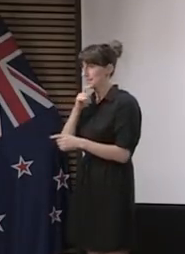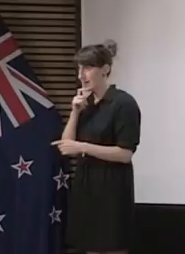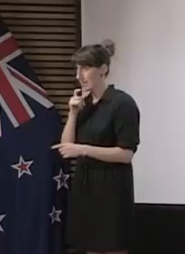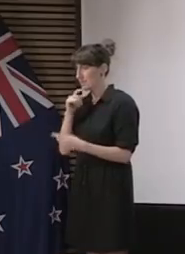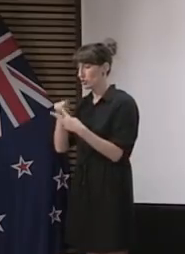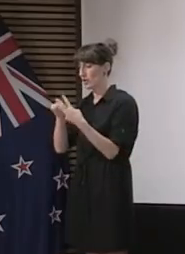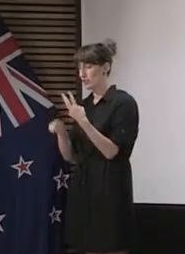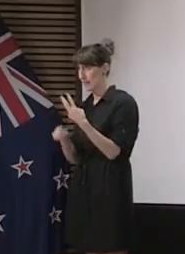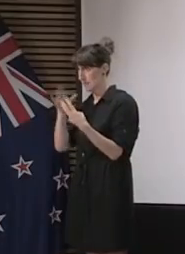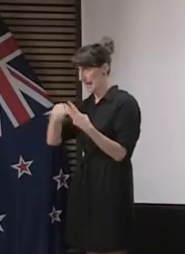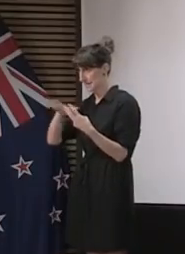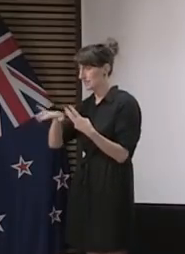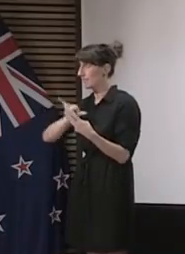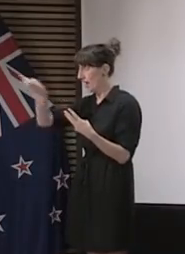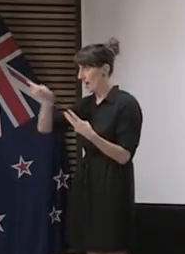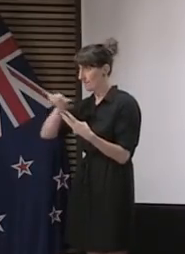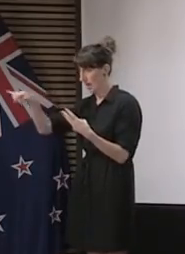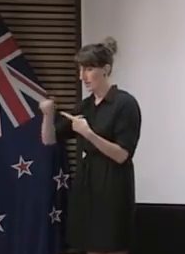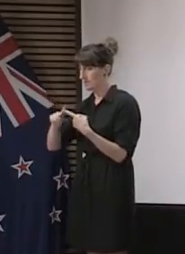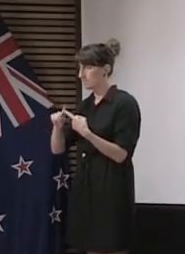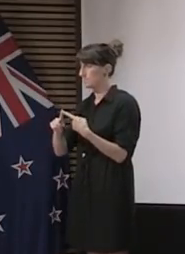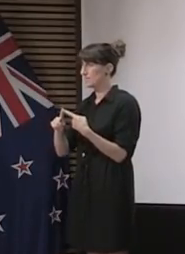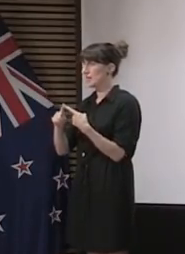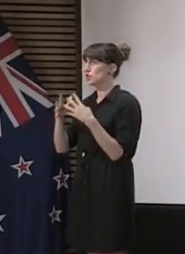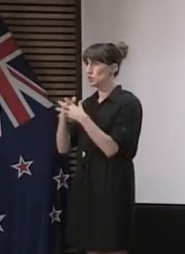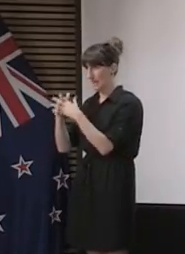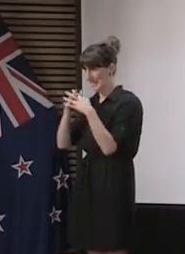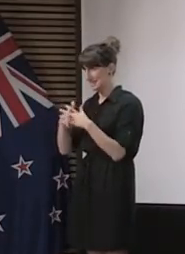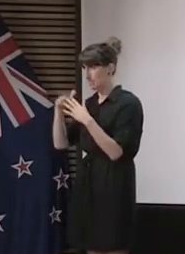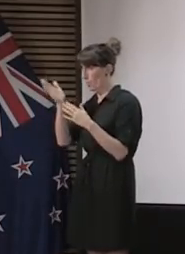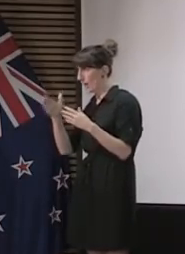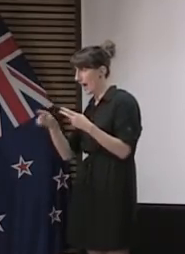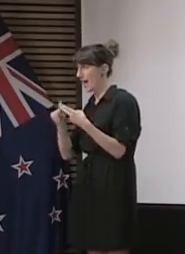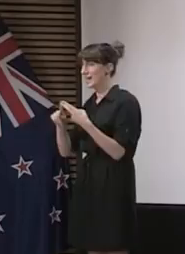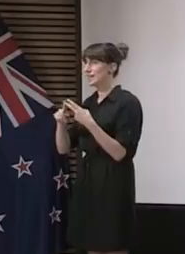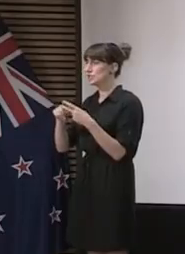ofthe US, Shanghai and Hong Kongand there are differentarrangements at each and theyare